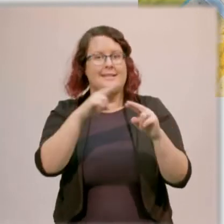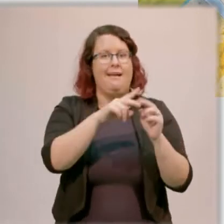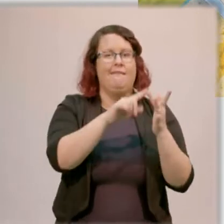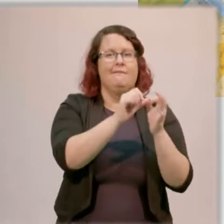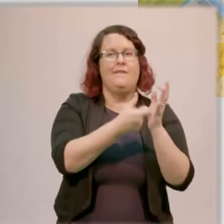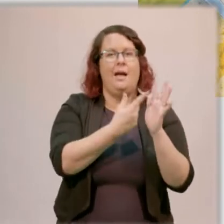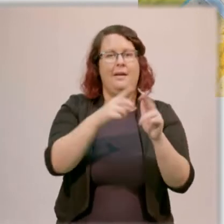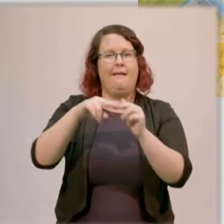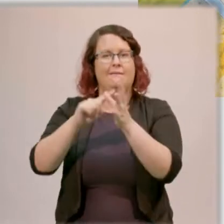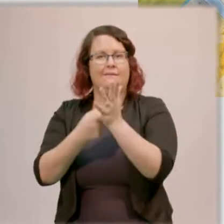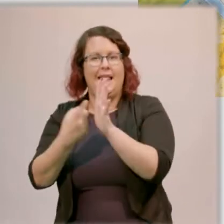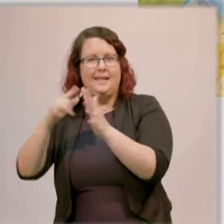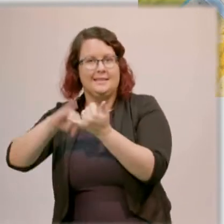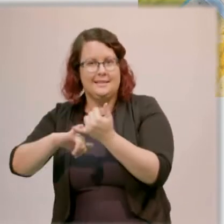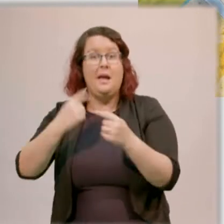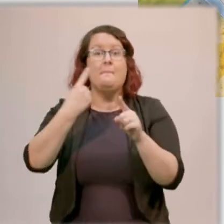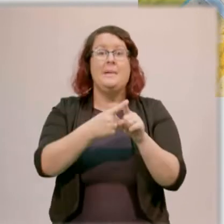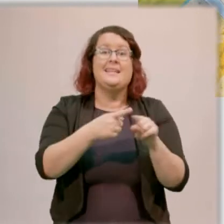Alliteration: fibre, flakes.